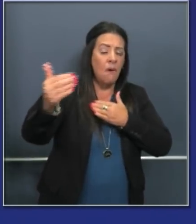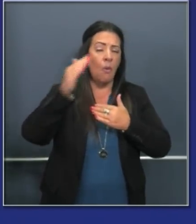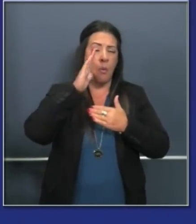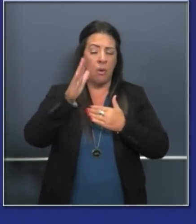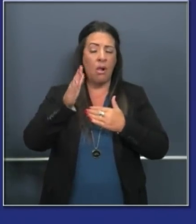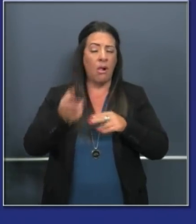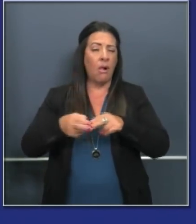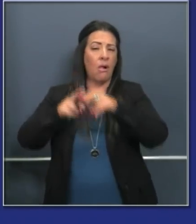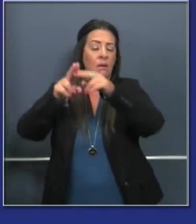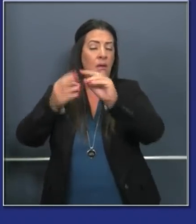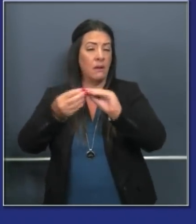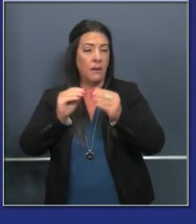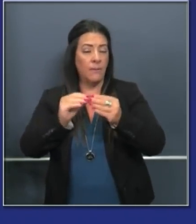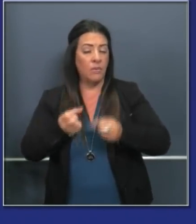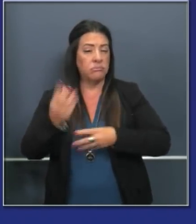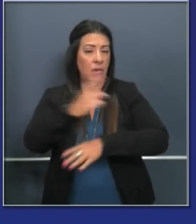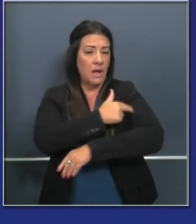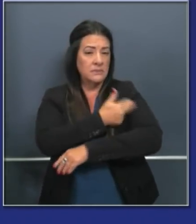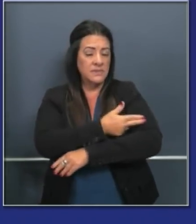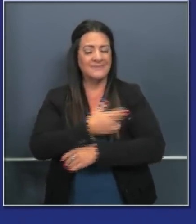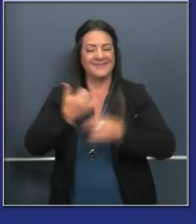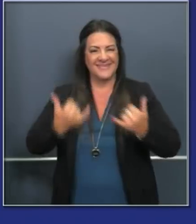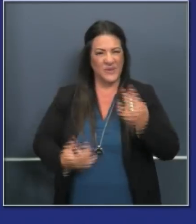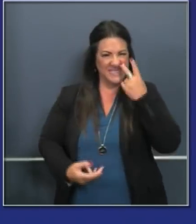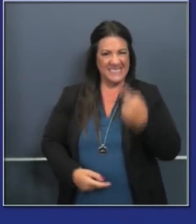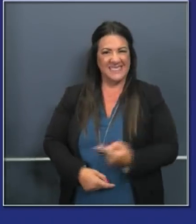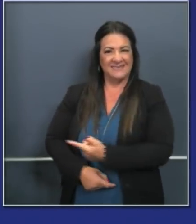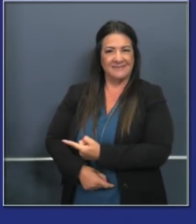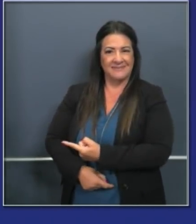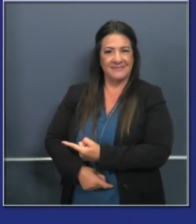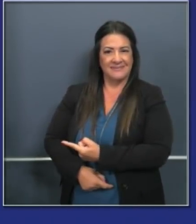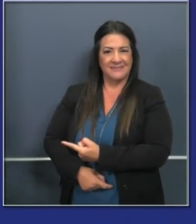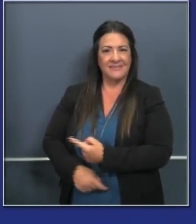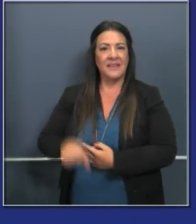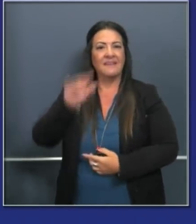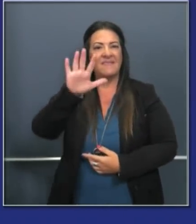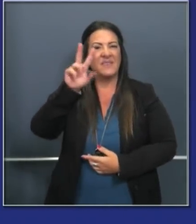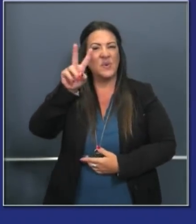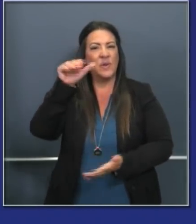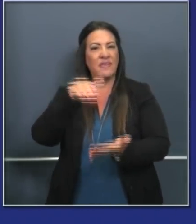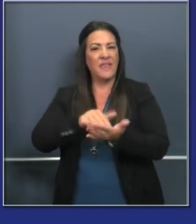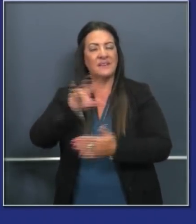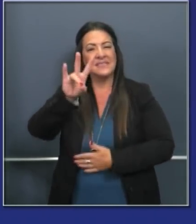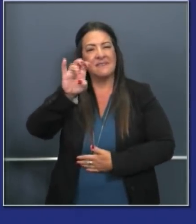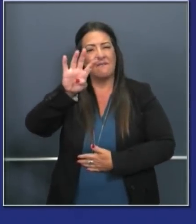AND THE LEGITIMATE CONCERN WE HAD TO PREPARE. FOR AN INCREASE IN TOTAL